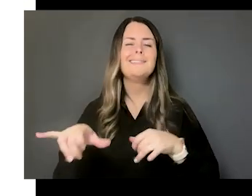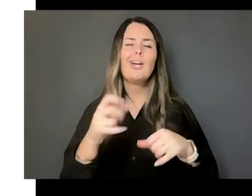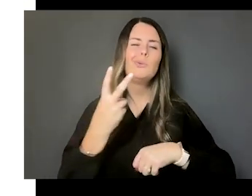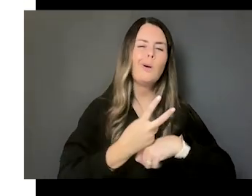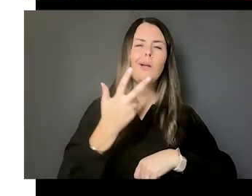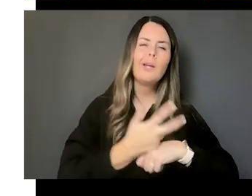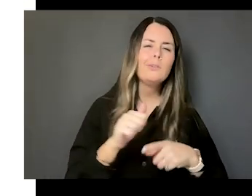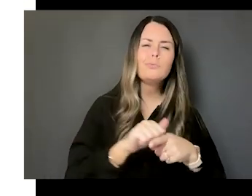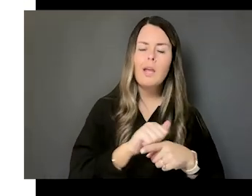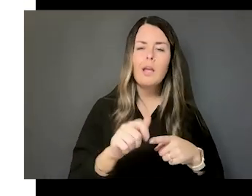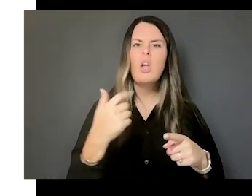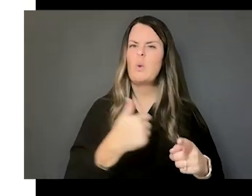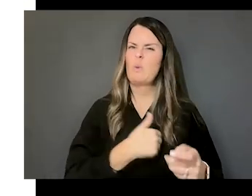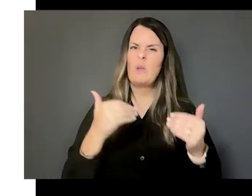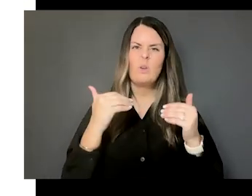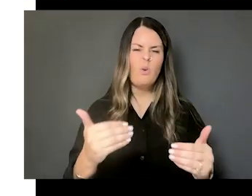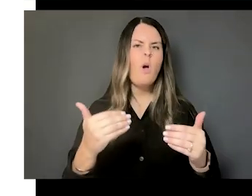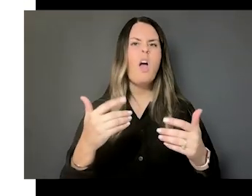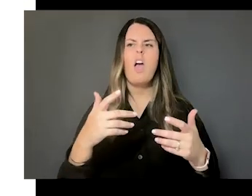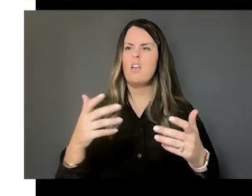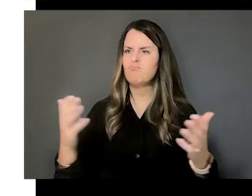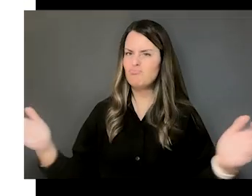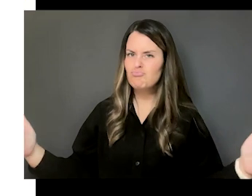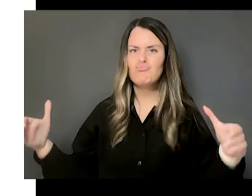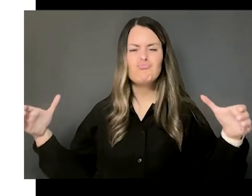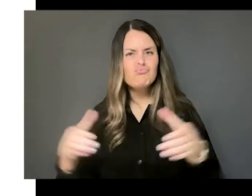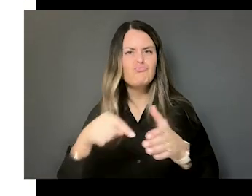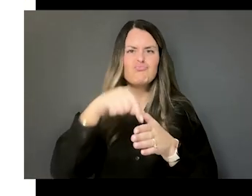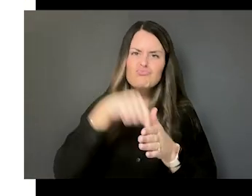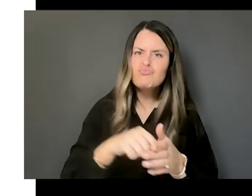we've invested heavily in our coaches with kind of the train-the-trainer approach.